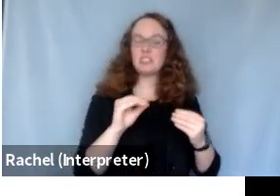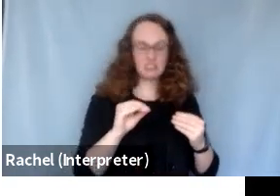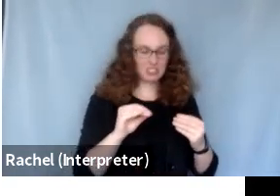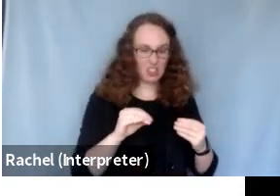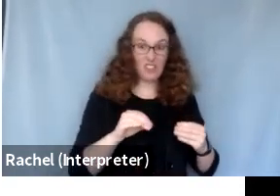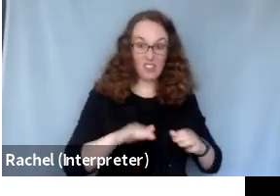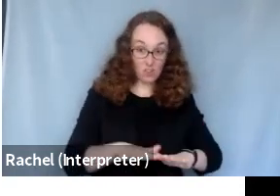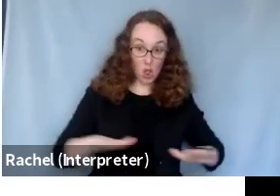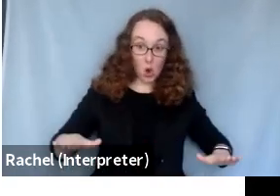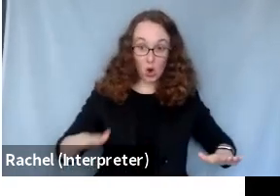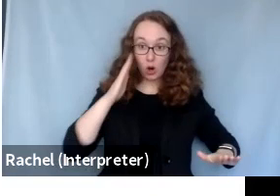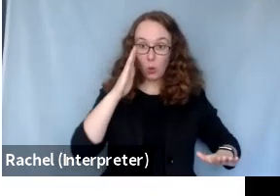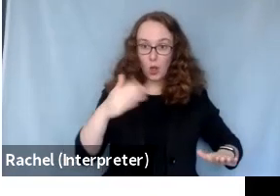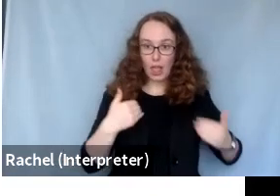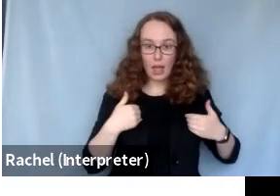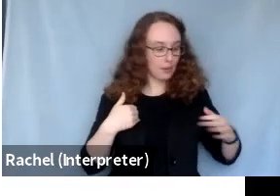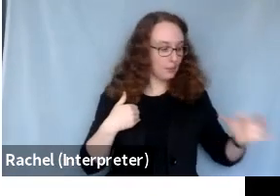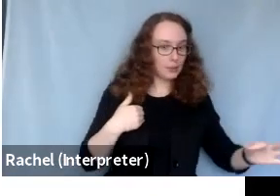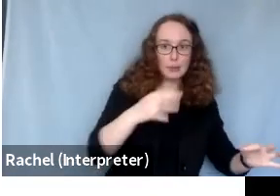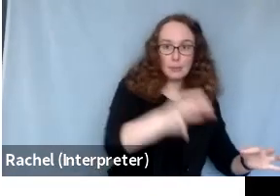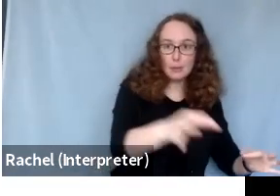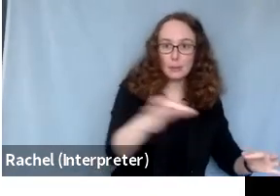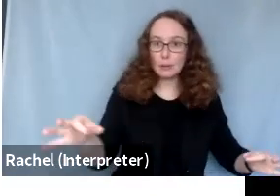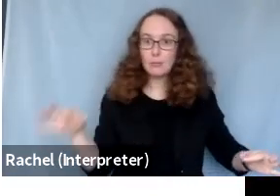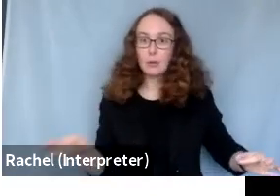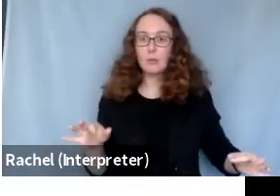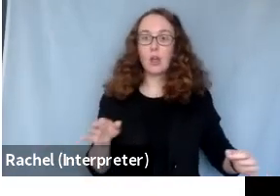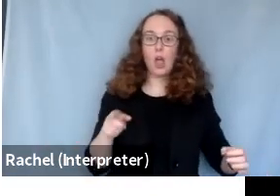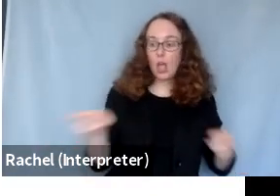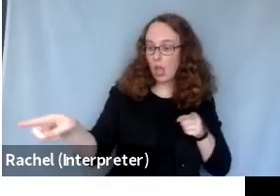stand and where to go. In the rear of the store, we have a